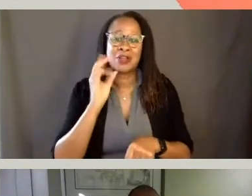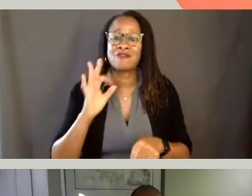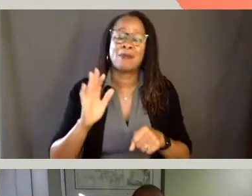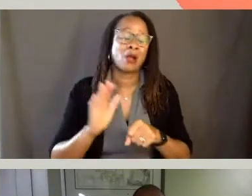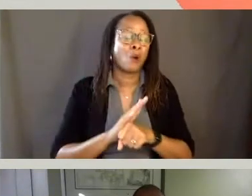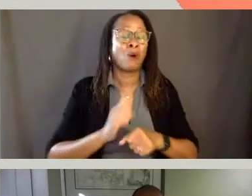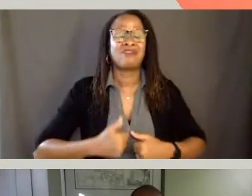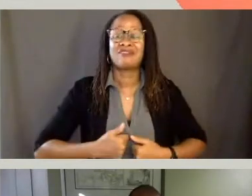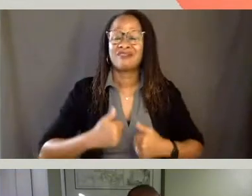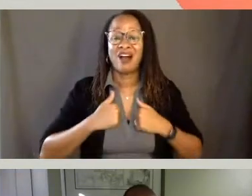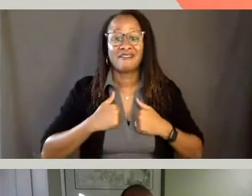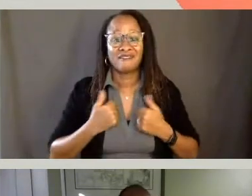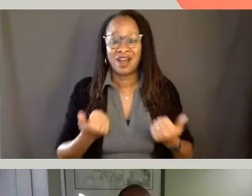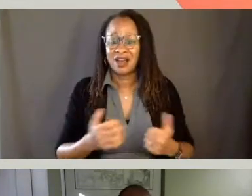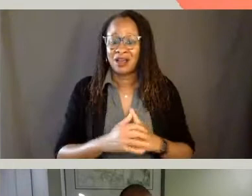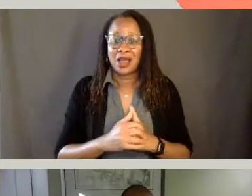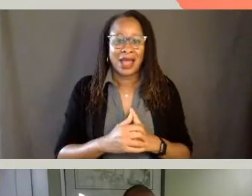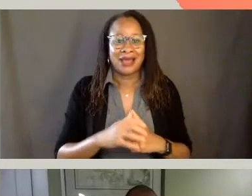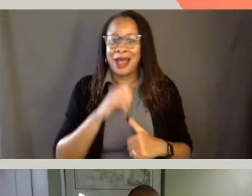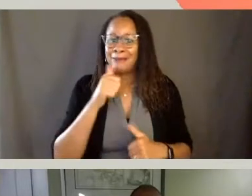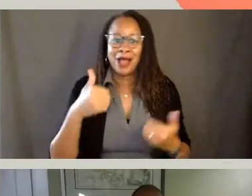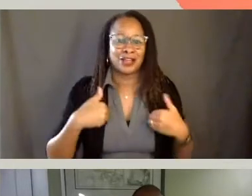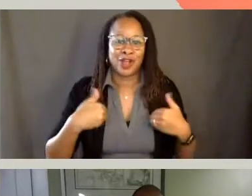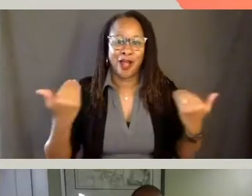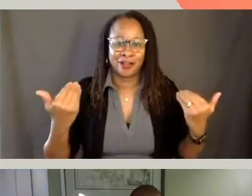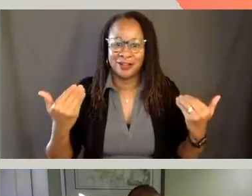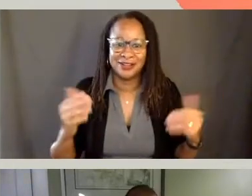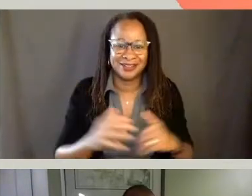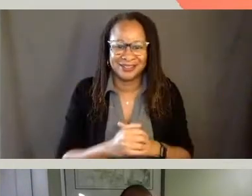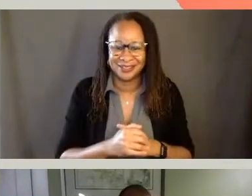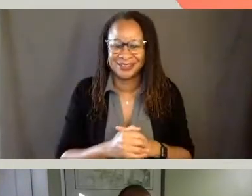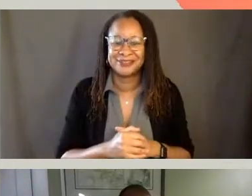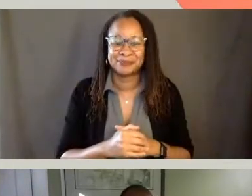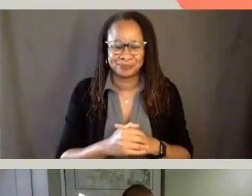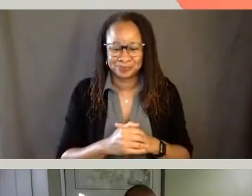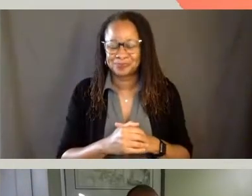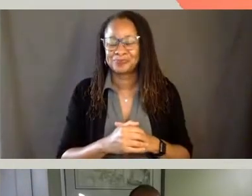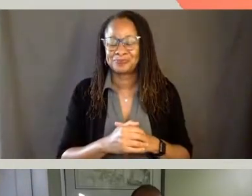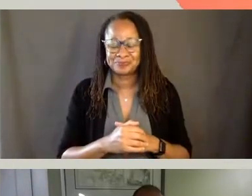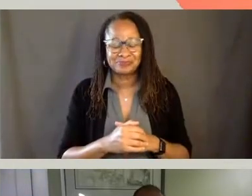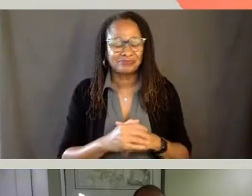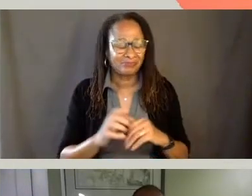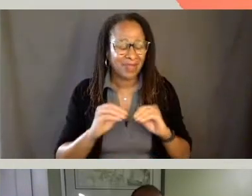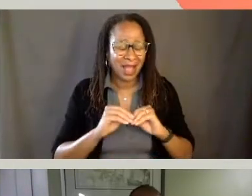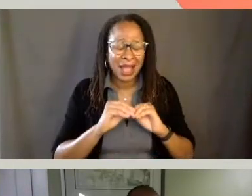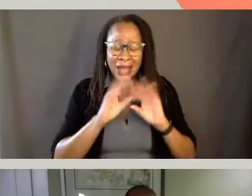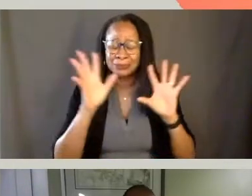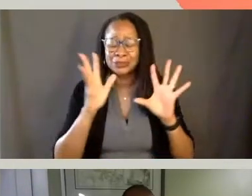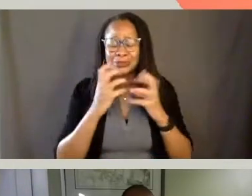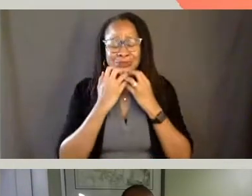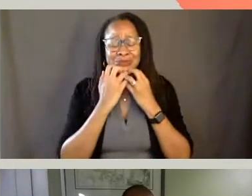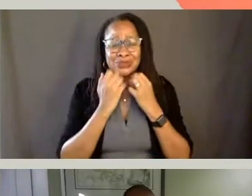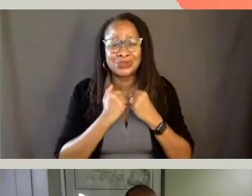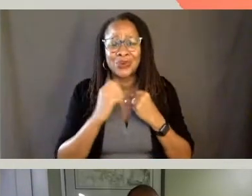and I'm no spring chicken. So I absolutely adore the co-directors Brian, George